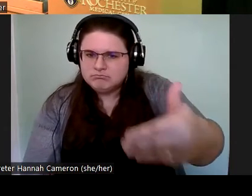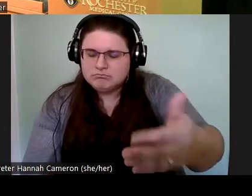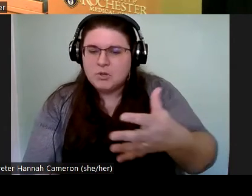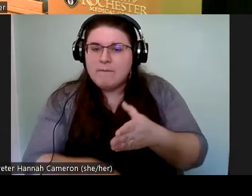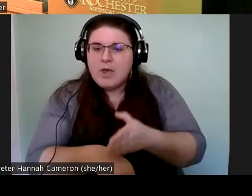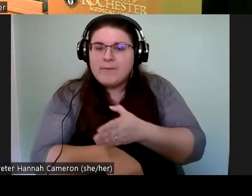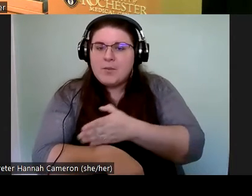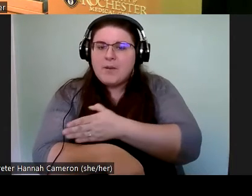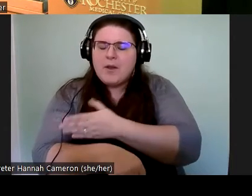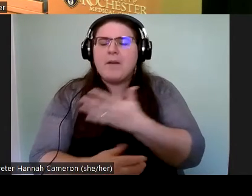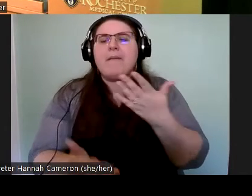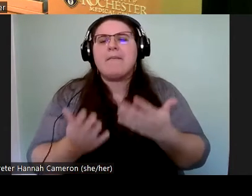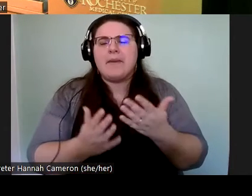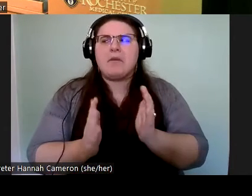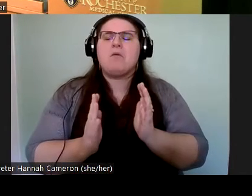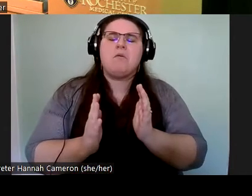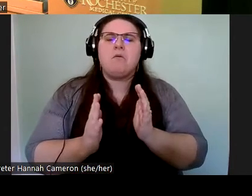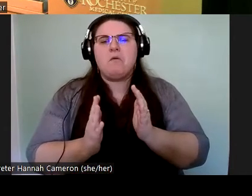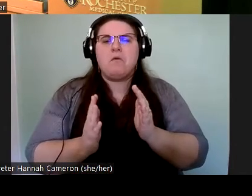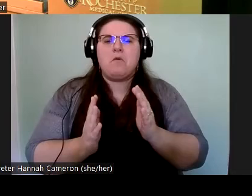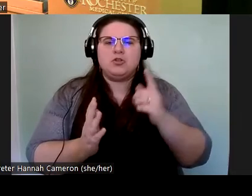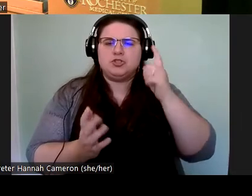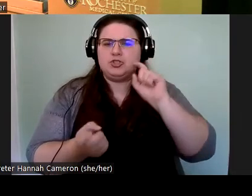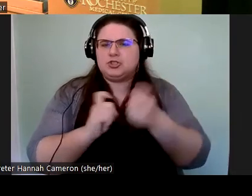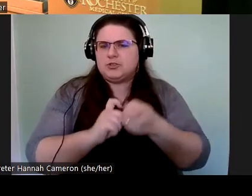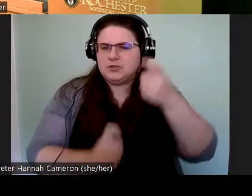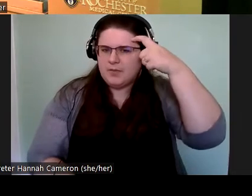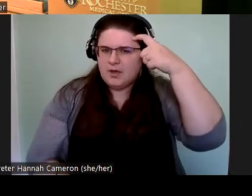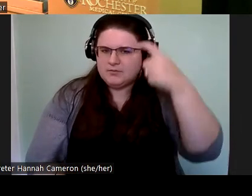doesn't have to be a oneandone the other thing is you don't have to actually have them sign